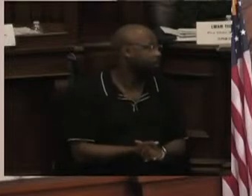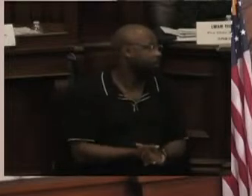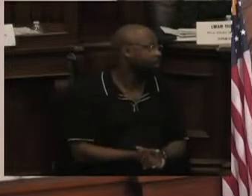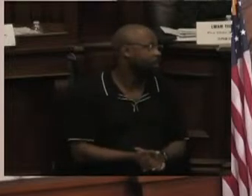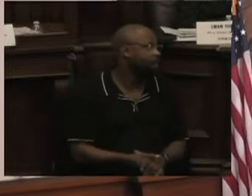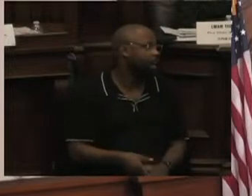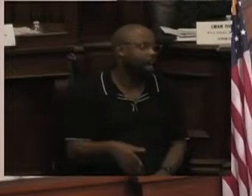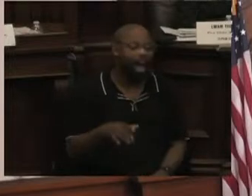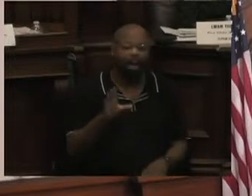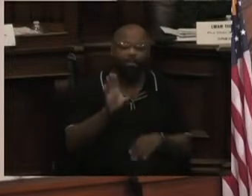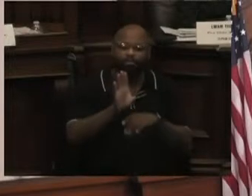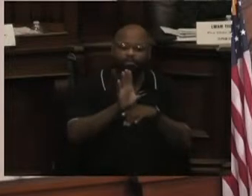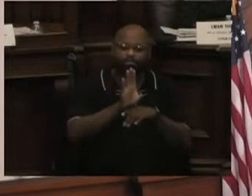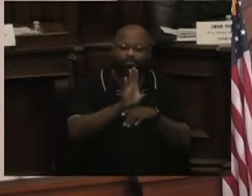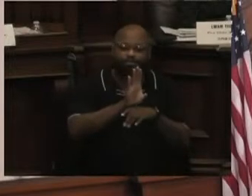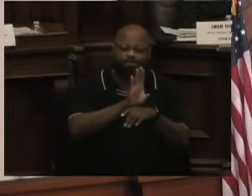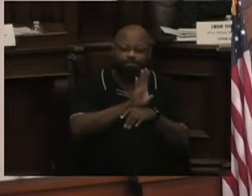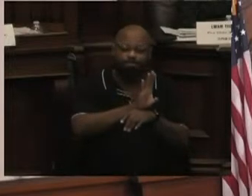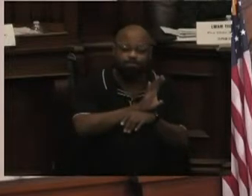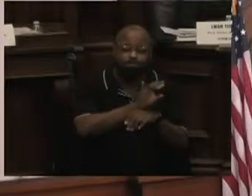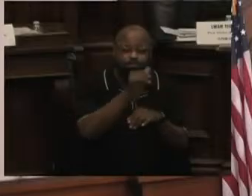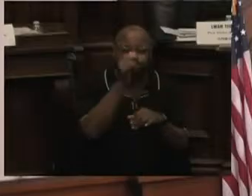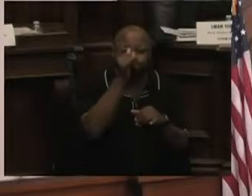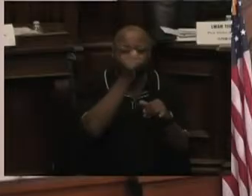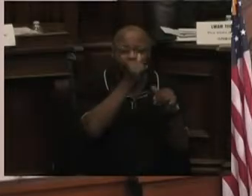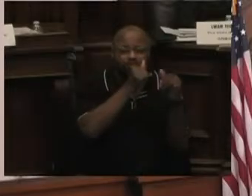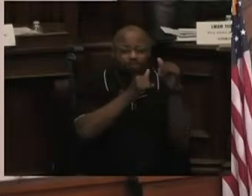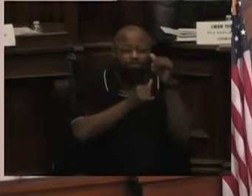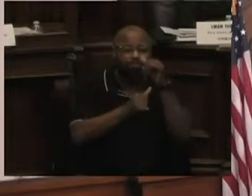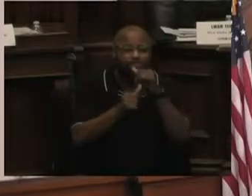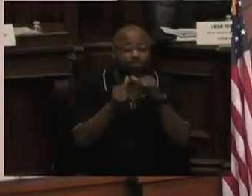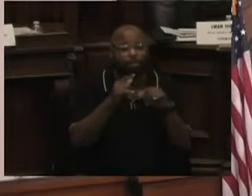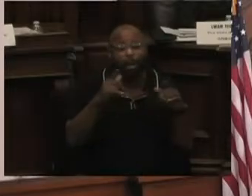Oh, absolutely. Then we got a